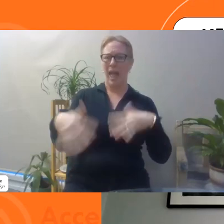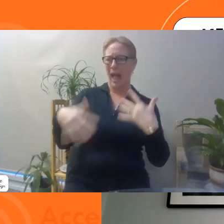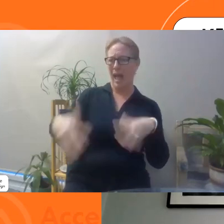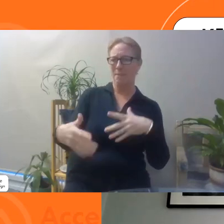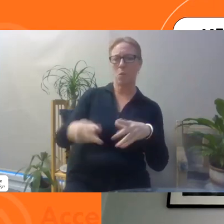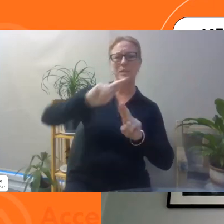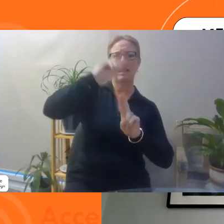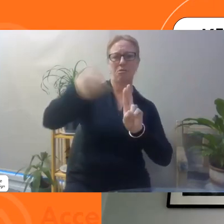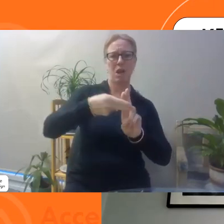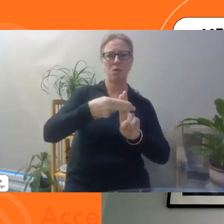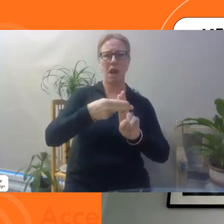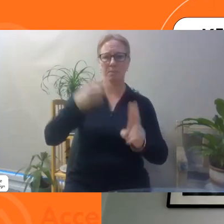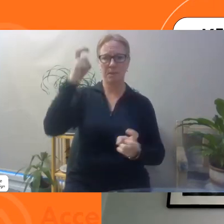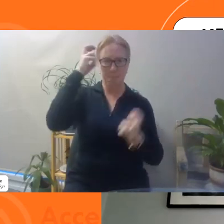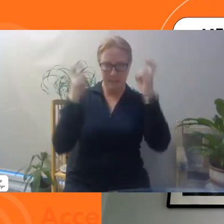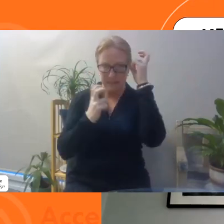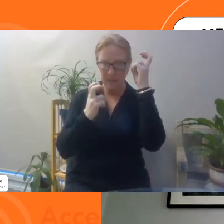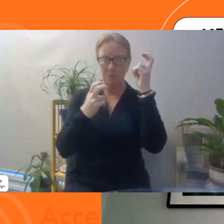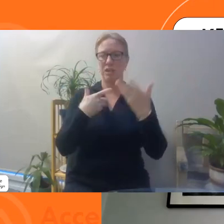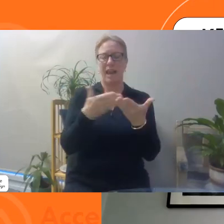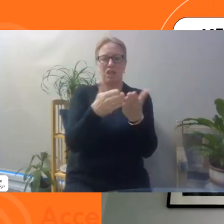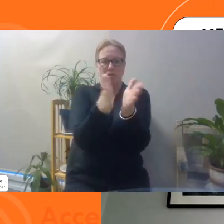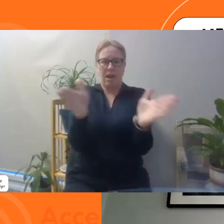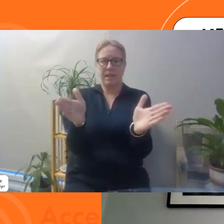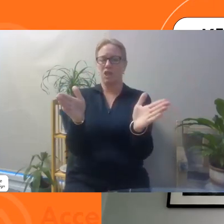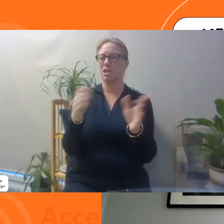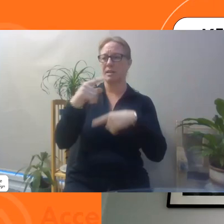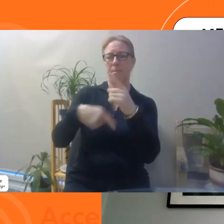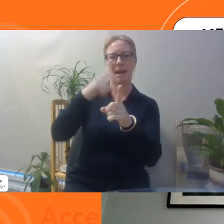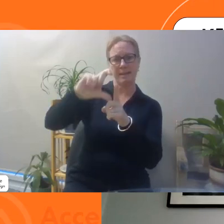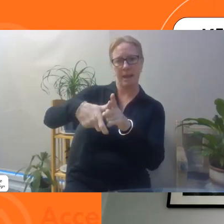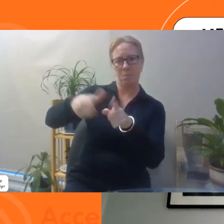misconceptions and generalisations about disabled people. And I think